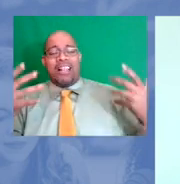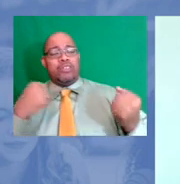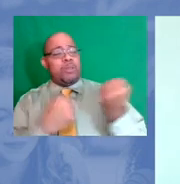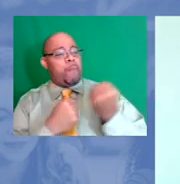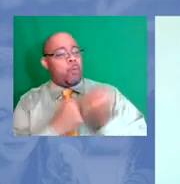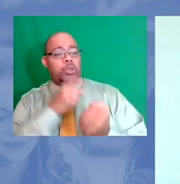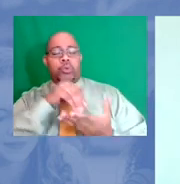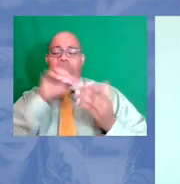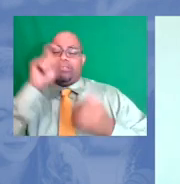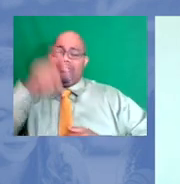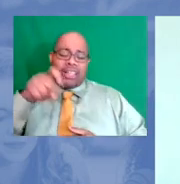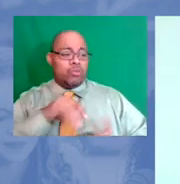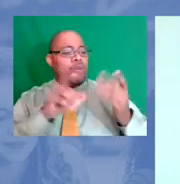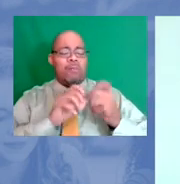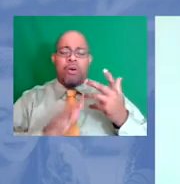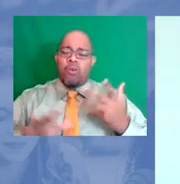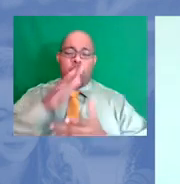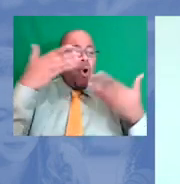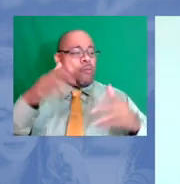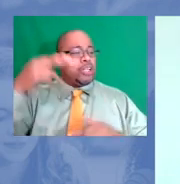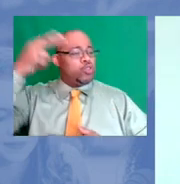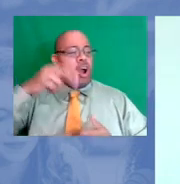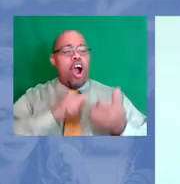STUDENTS FROM ALREADY HISTORICALLY UNDER SERVED BACKGROUNDS HAVE DISPROPORTIONATE TRAUMA AS